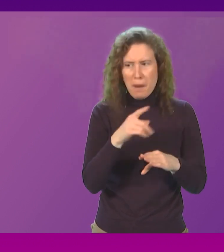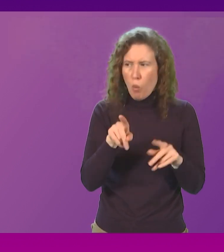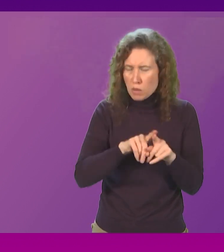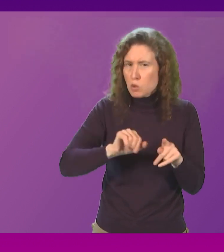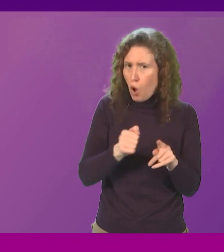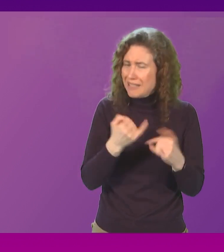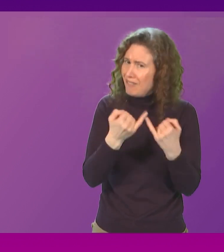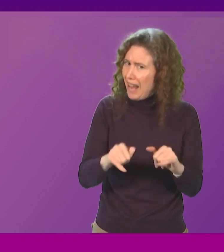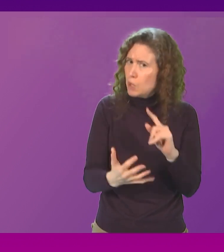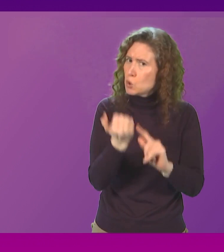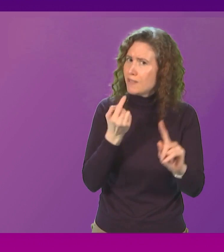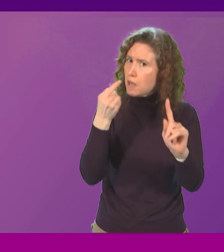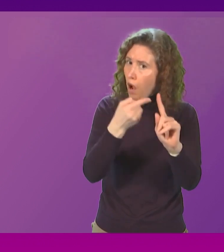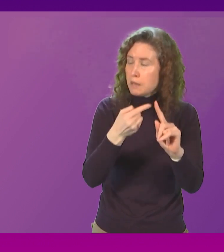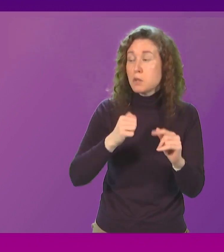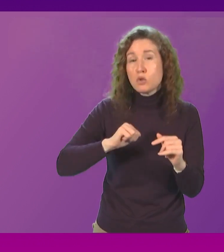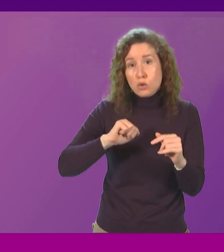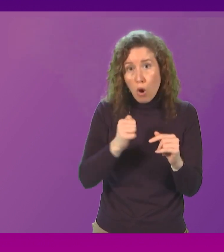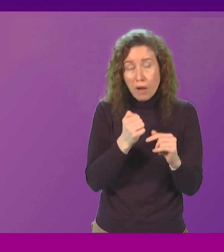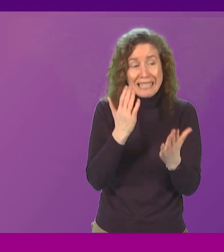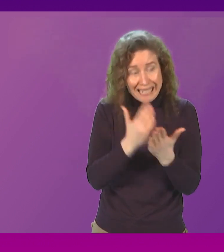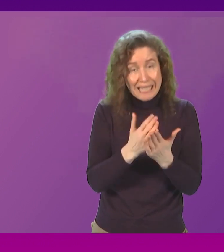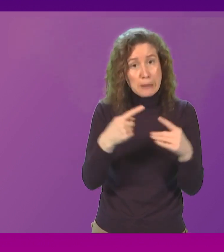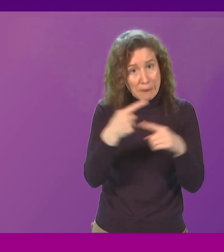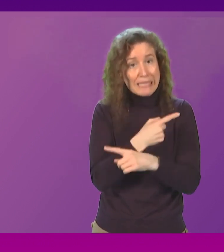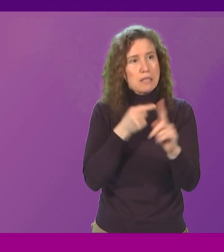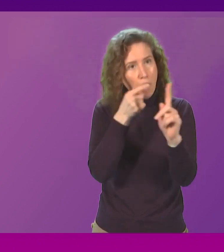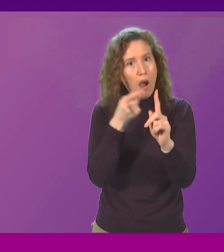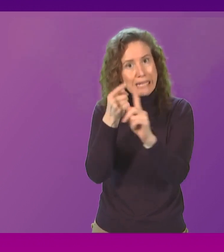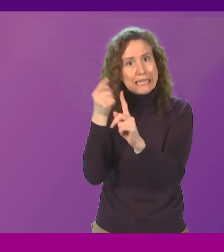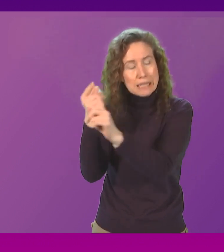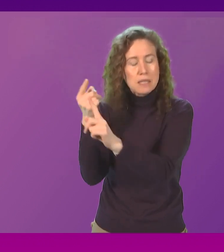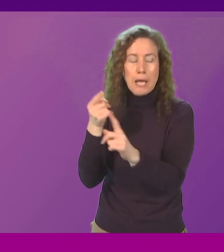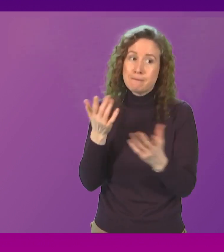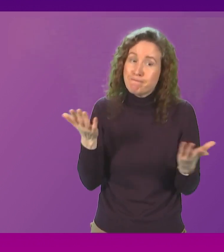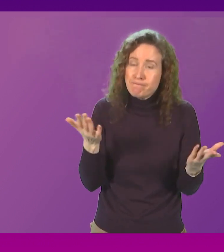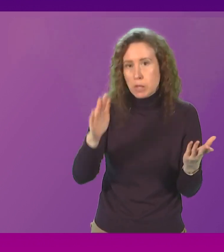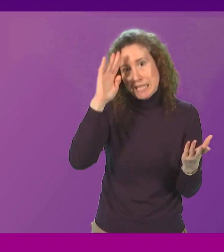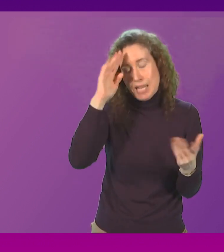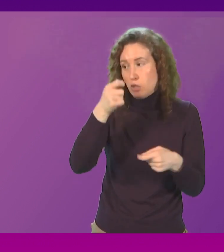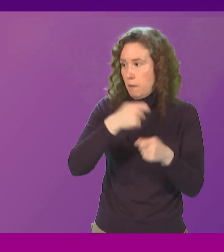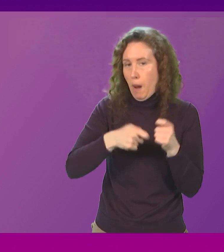As the Climate Change Committee warns, Scotland is missing so many of those targets that they are “in danger of becoming meaningless”.